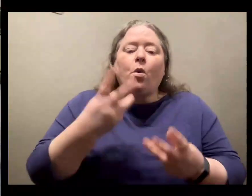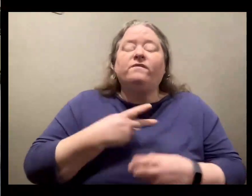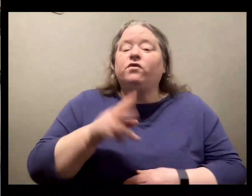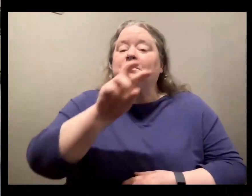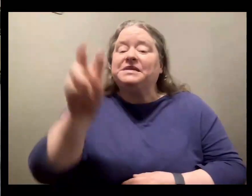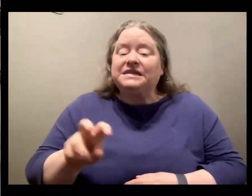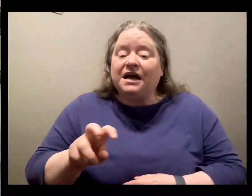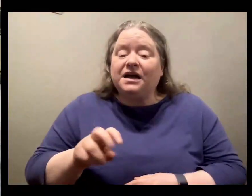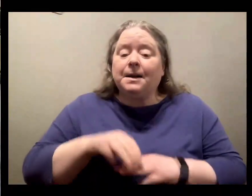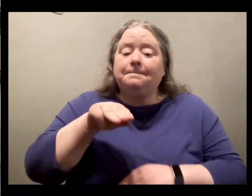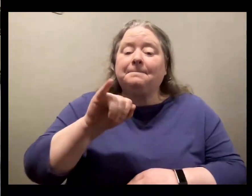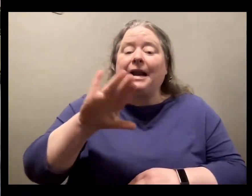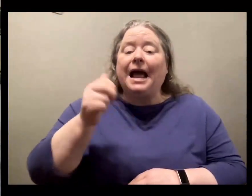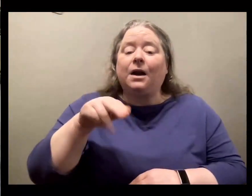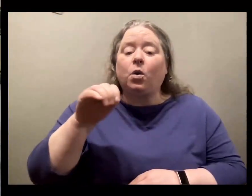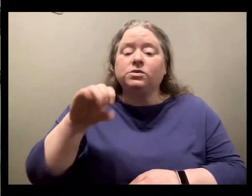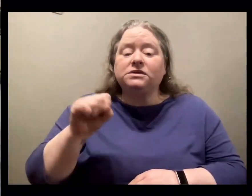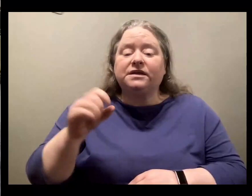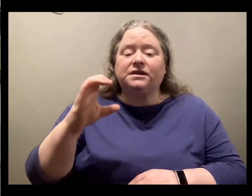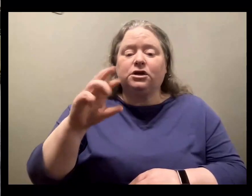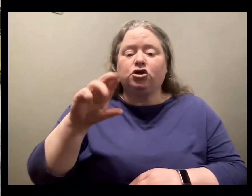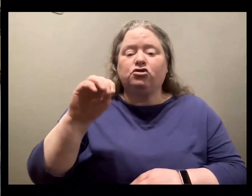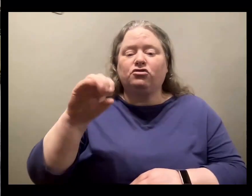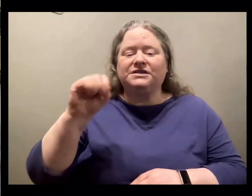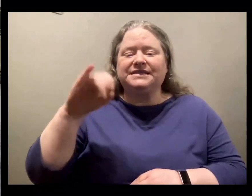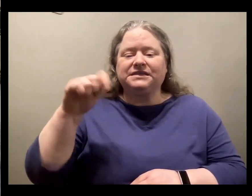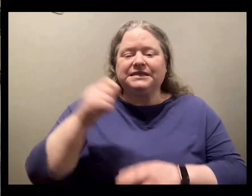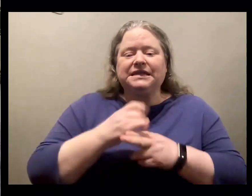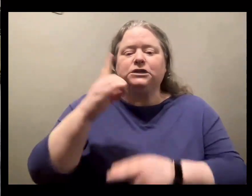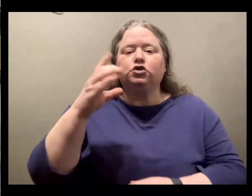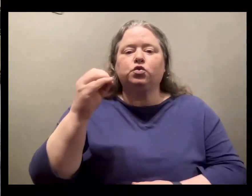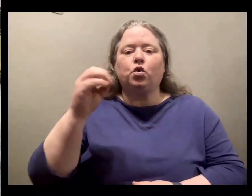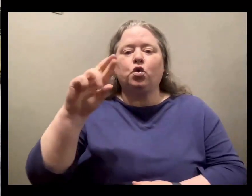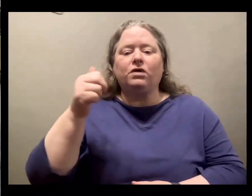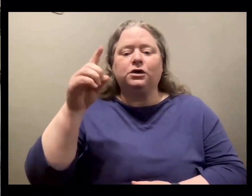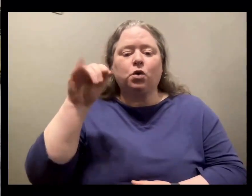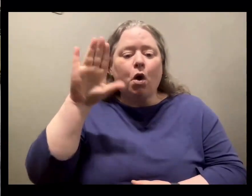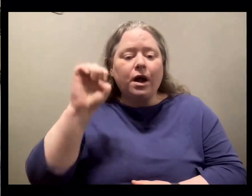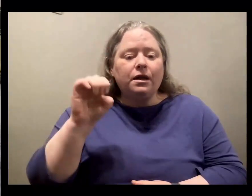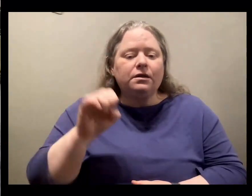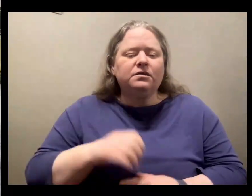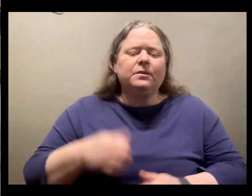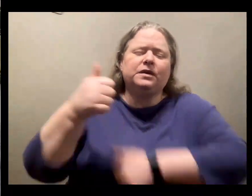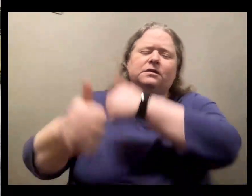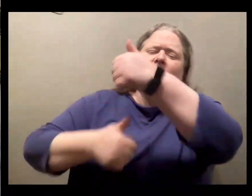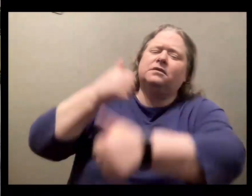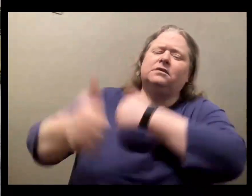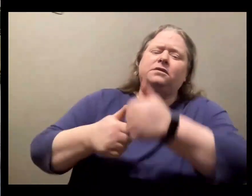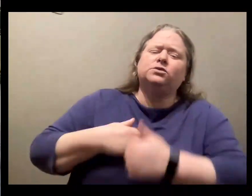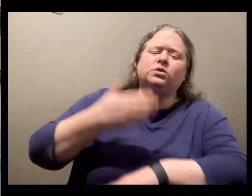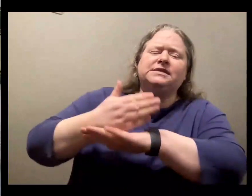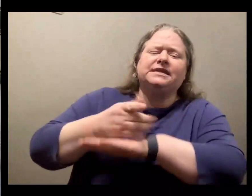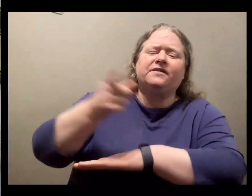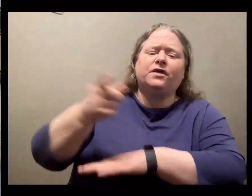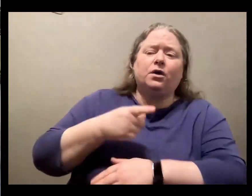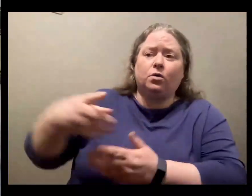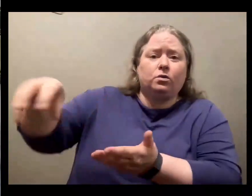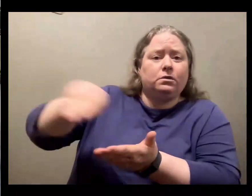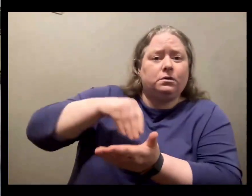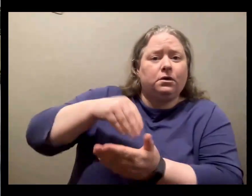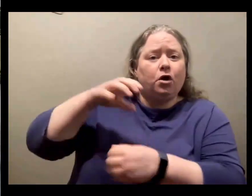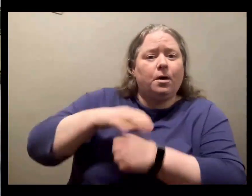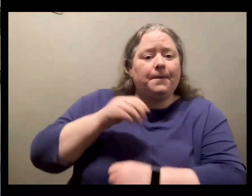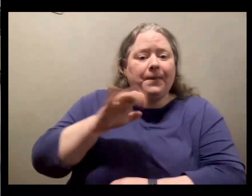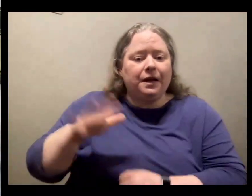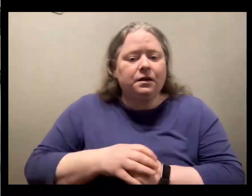We went for pizza at Milano's at the Crescent in Dooradoyle - big shout-out to the staff there, who covered our bill!